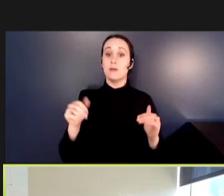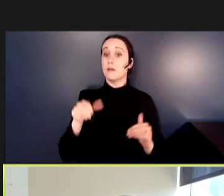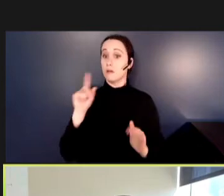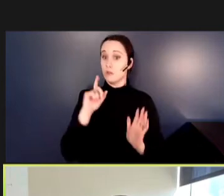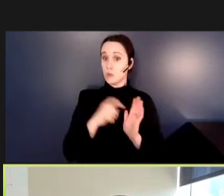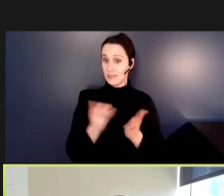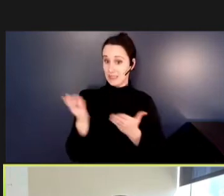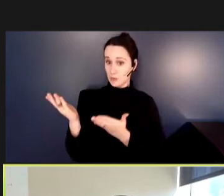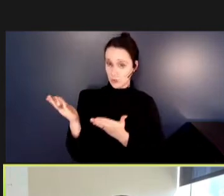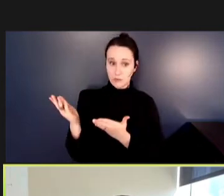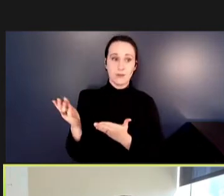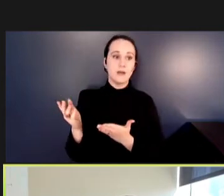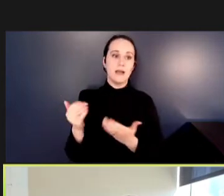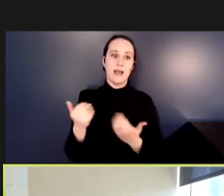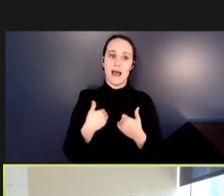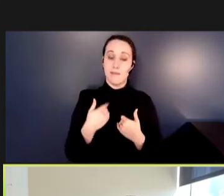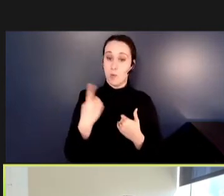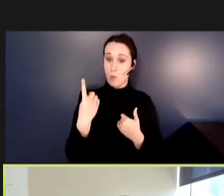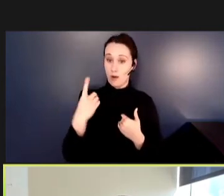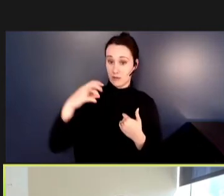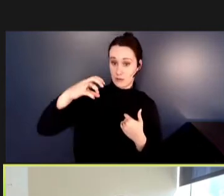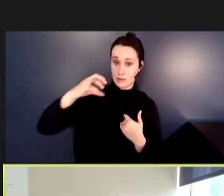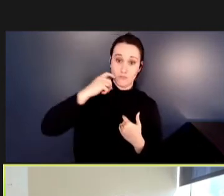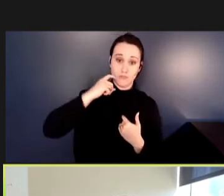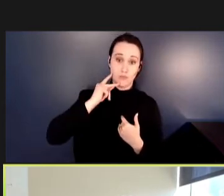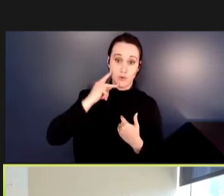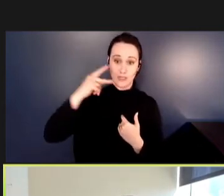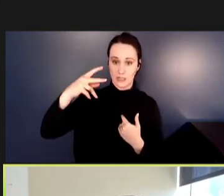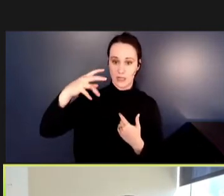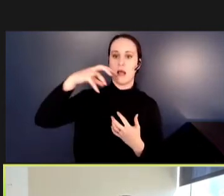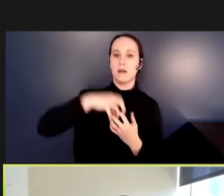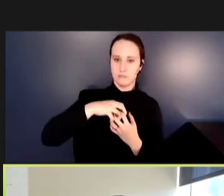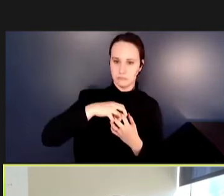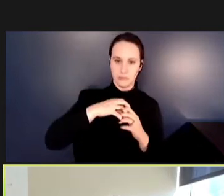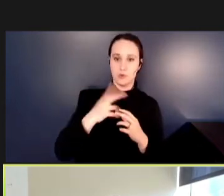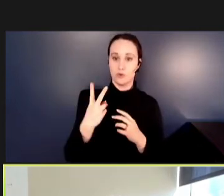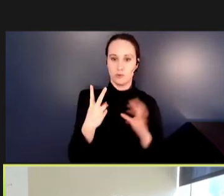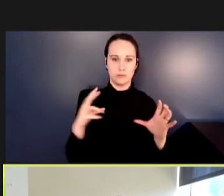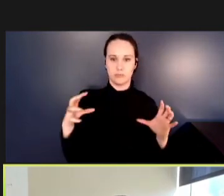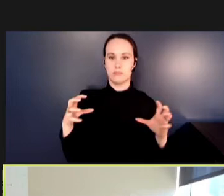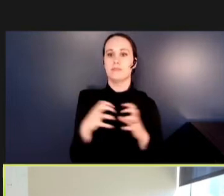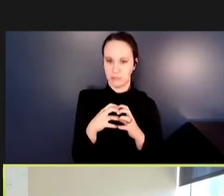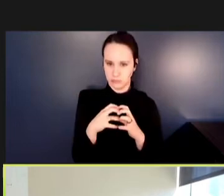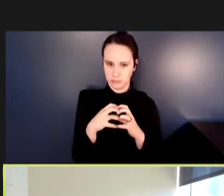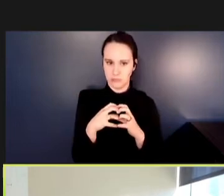neutralizing antibodies. These glycoprotein variants were predicted and validated within